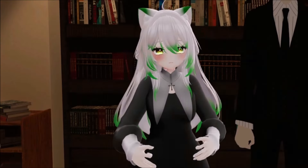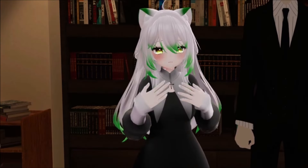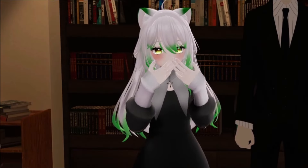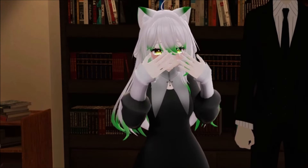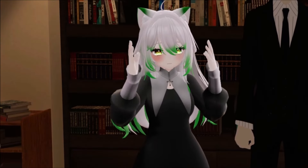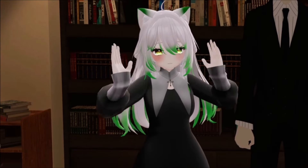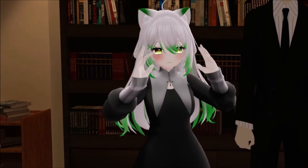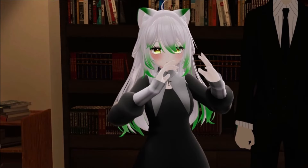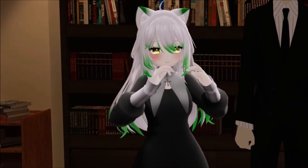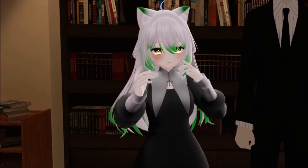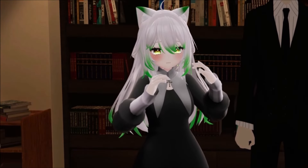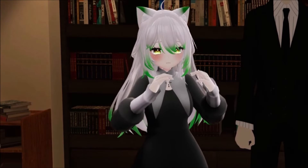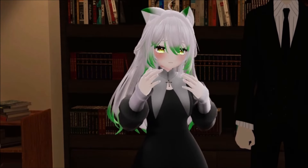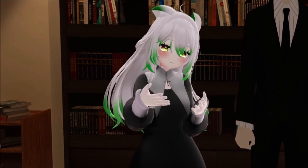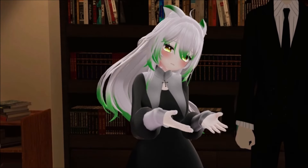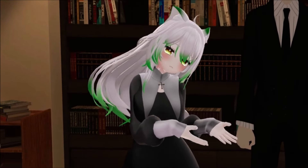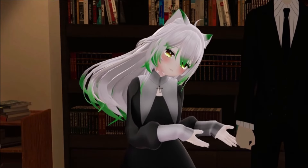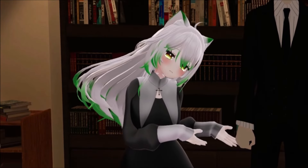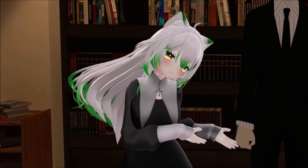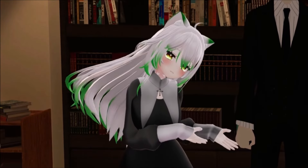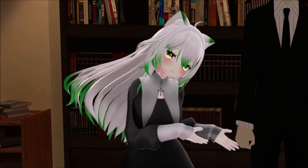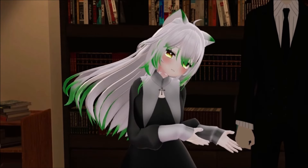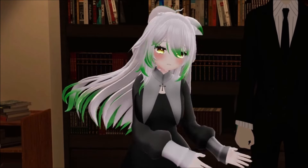(Japanese Sign Language) Welcome to VRChat